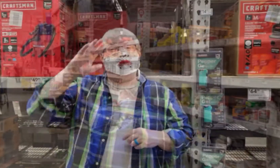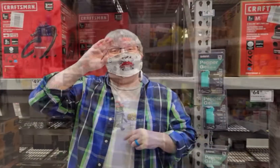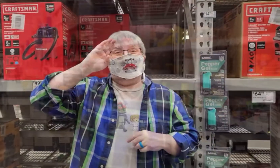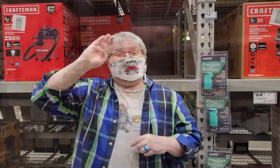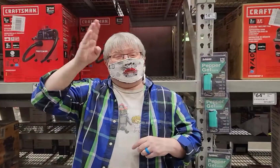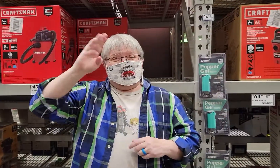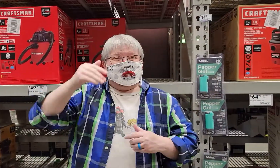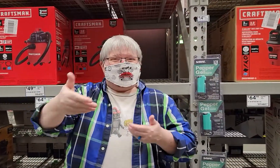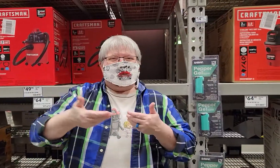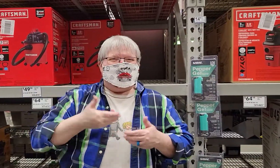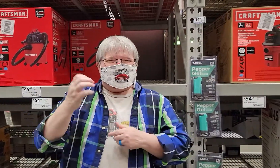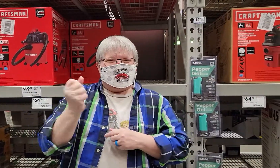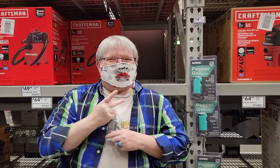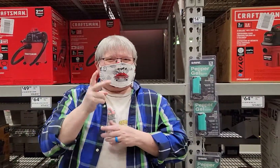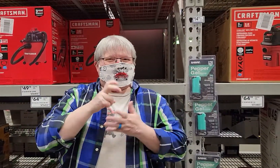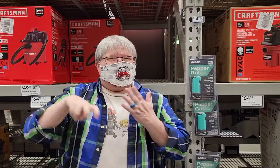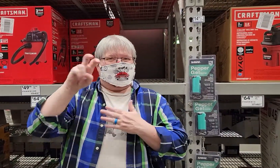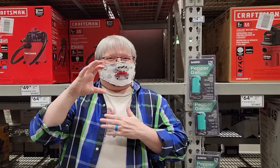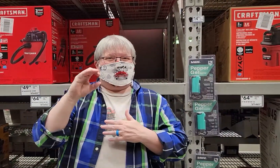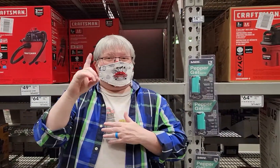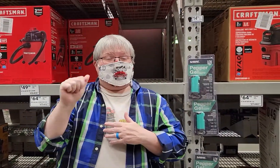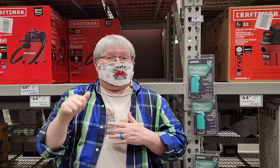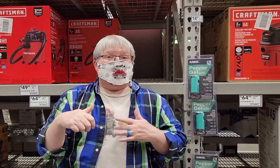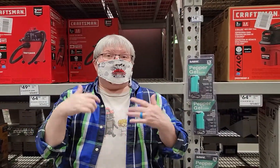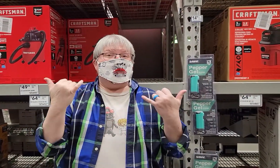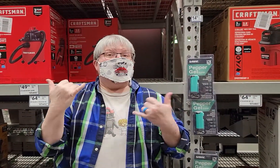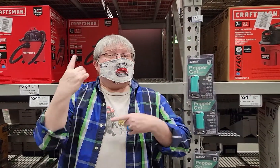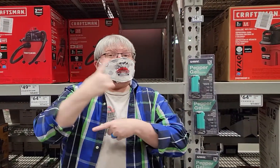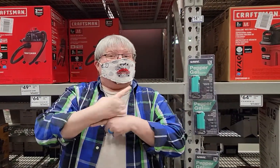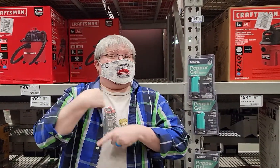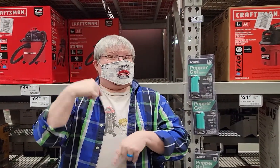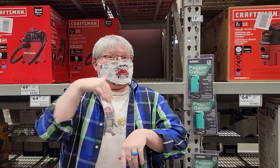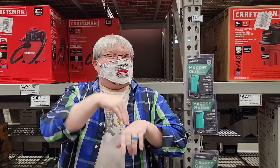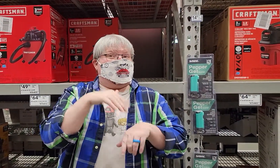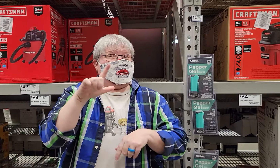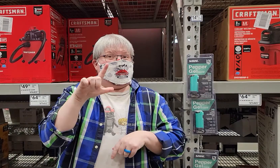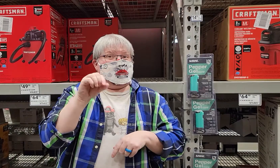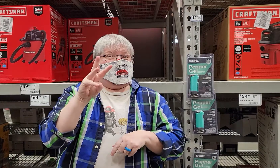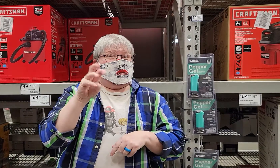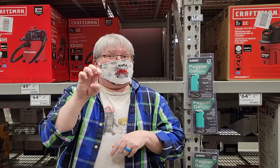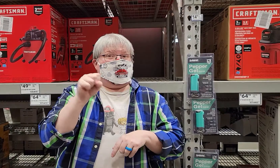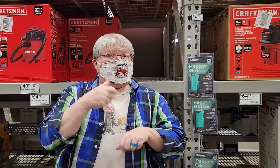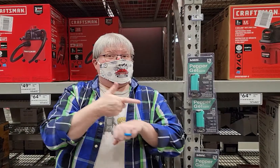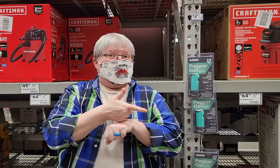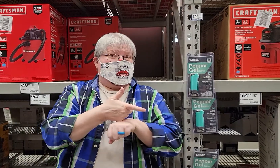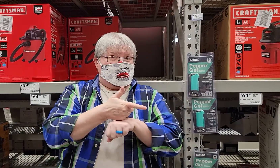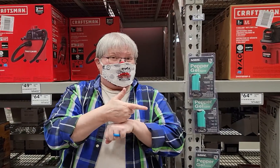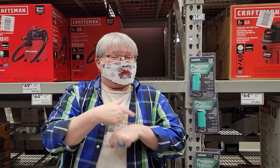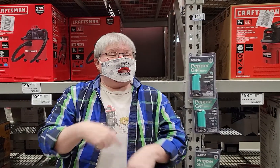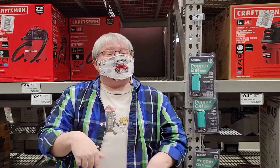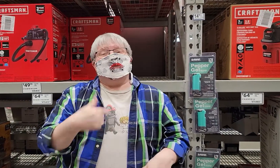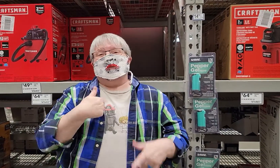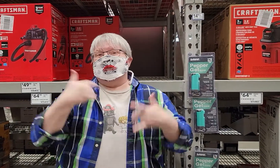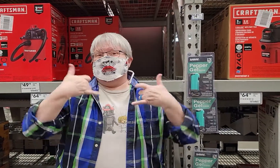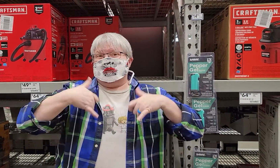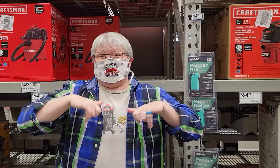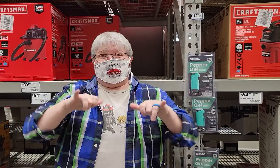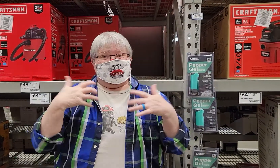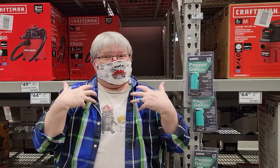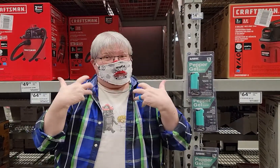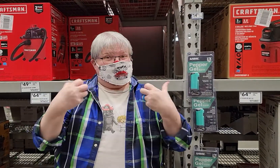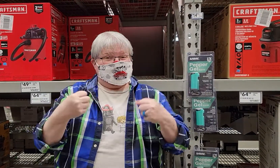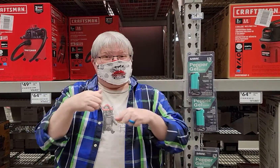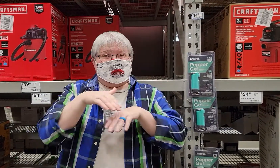Hello, welcome back to Traveling CODA. Today I'm at Lowe's. I am still recovering